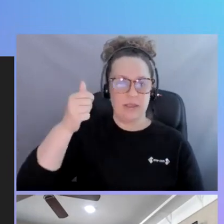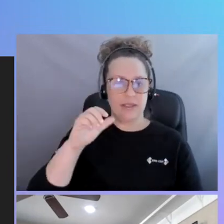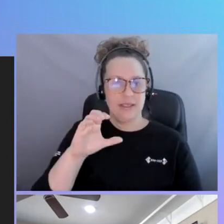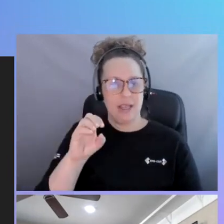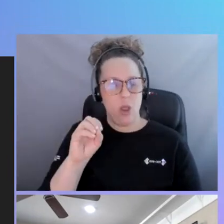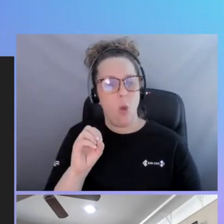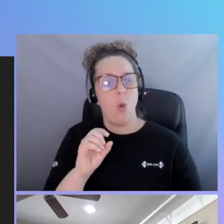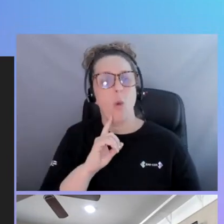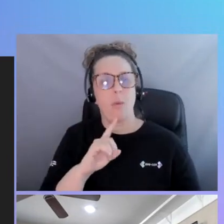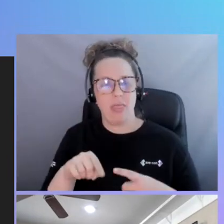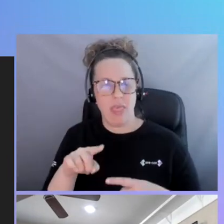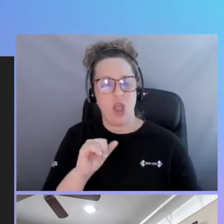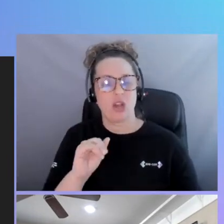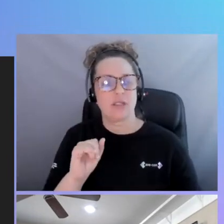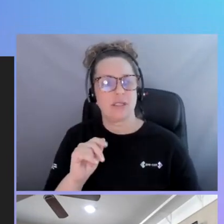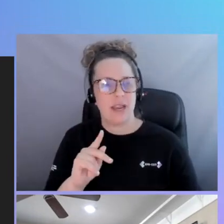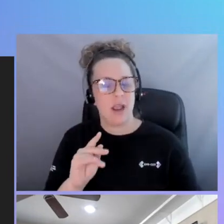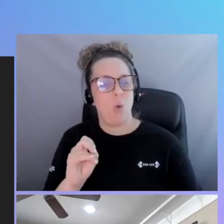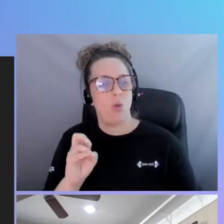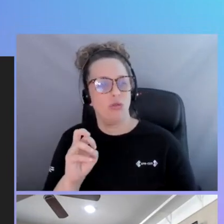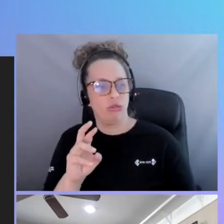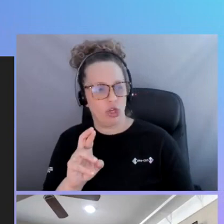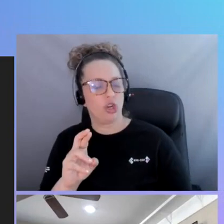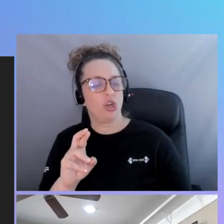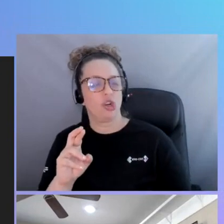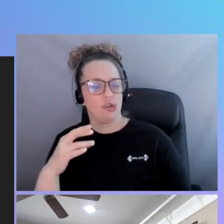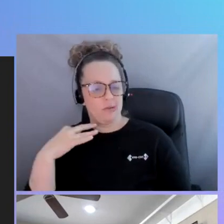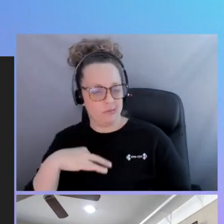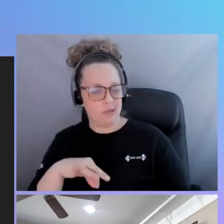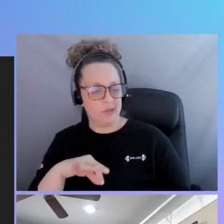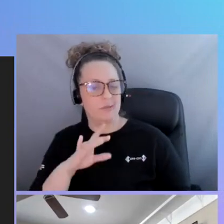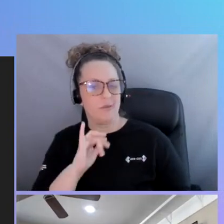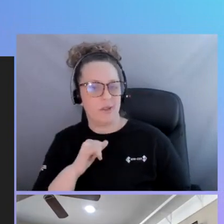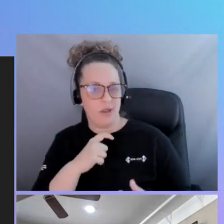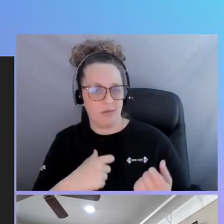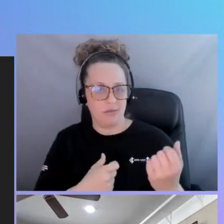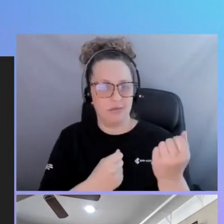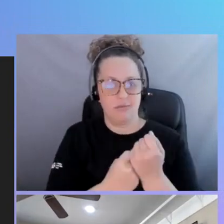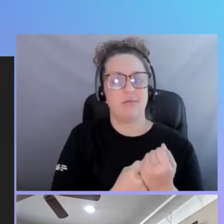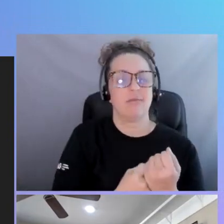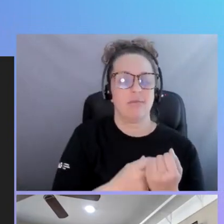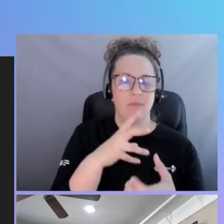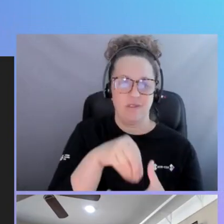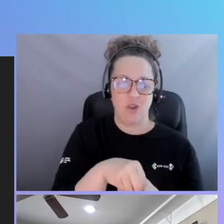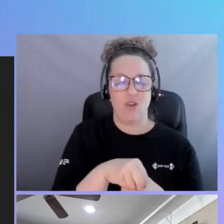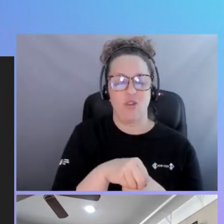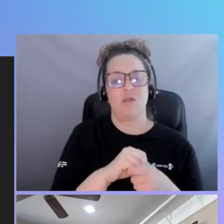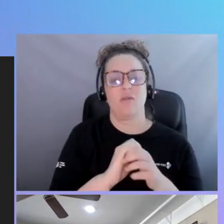important stakeholder in good digital accessibility. I didn't want to leave them out. The business, you know, we can talk